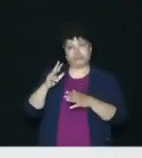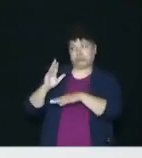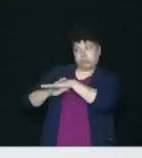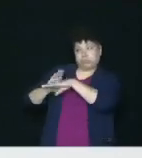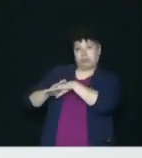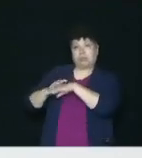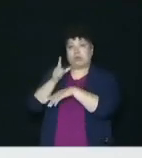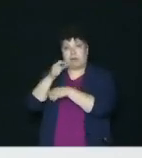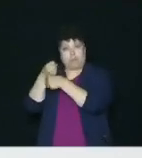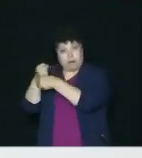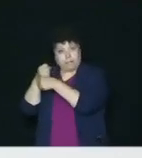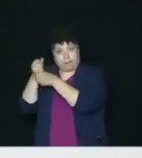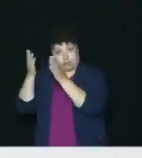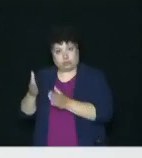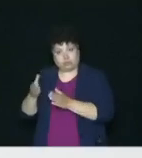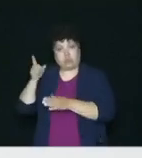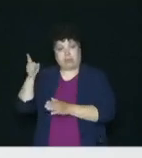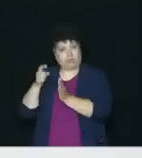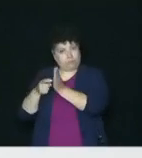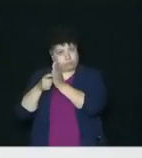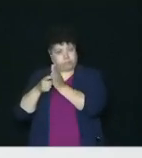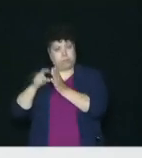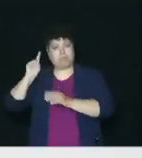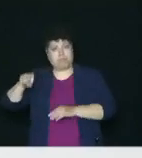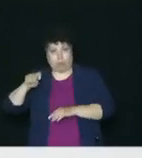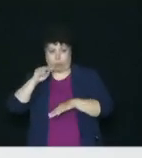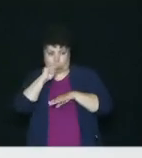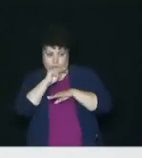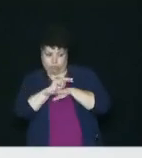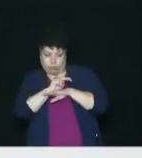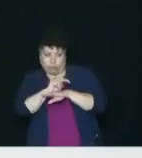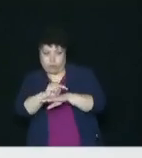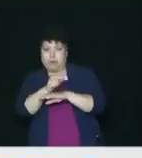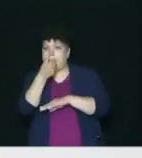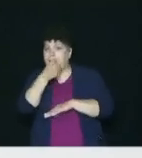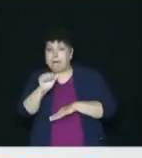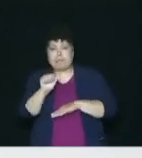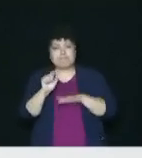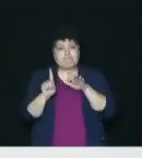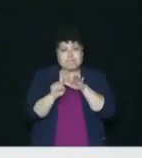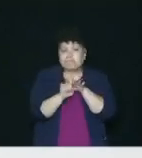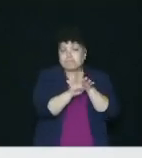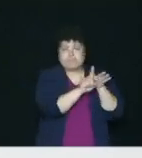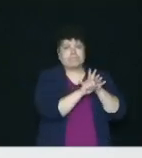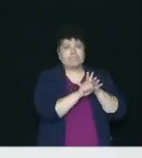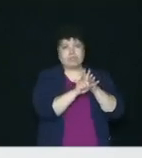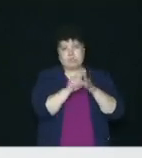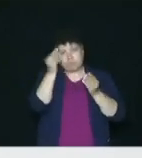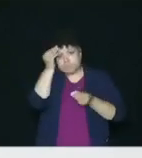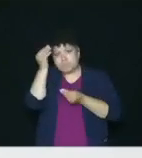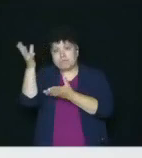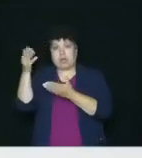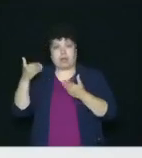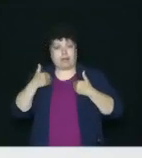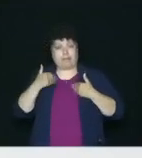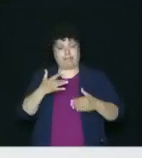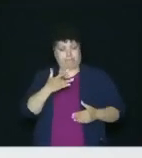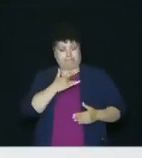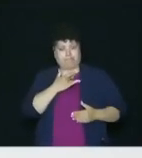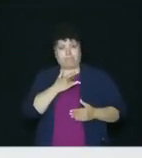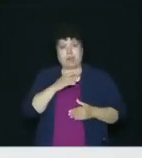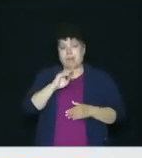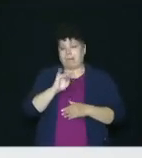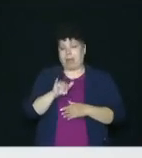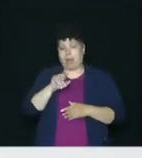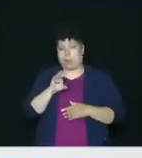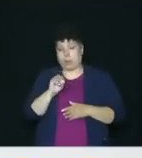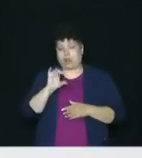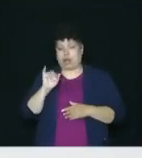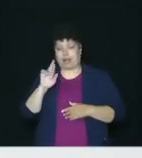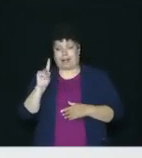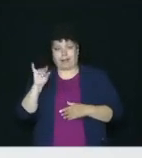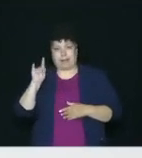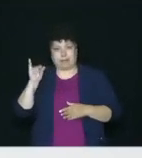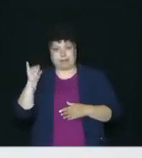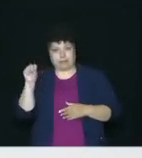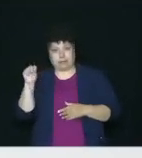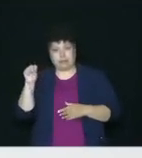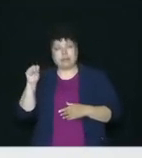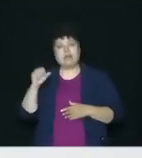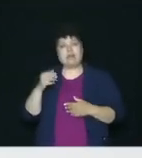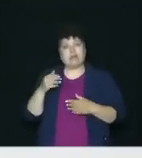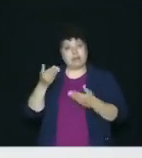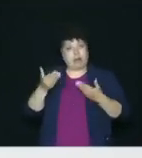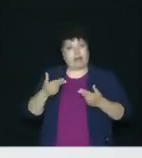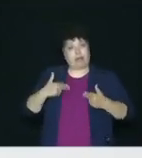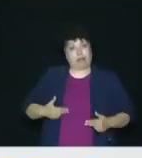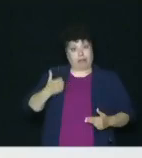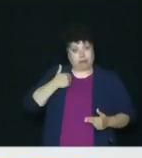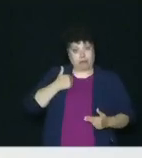HEALTH CANADA HAD TOLD THE